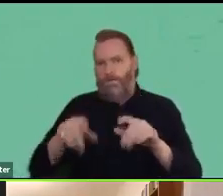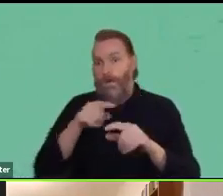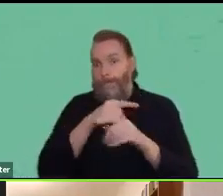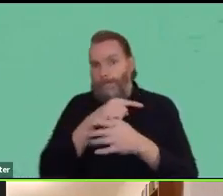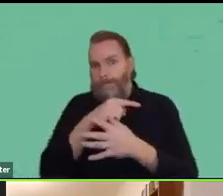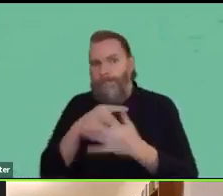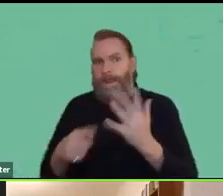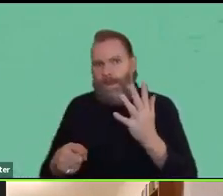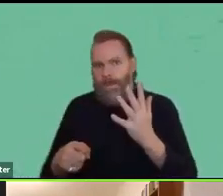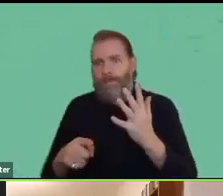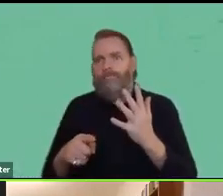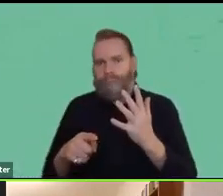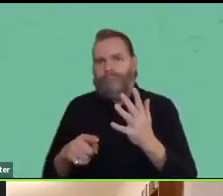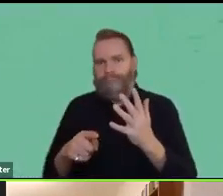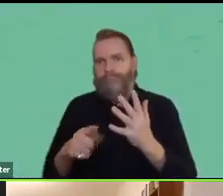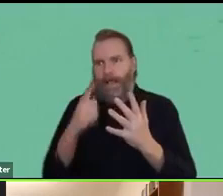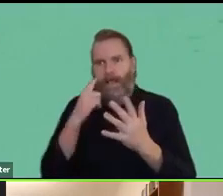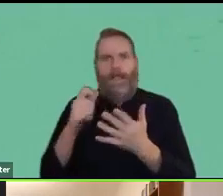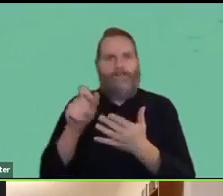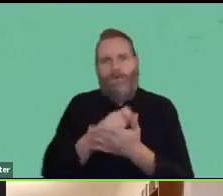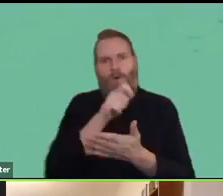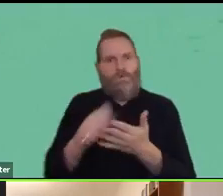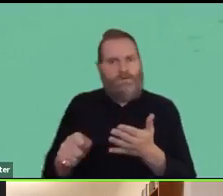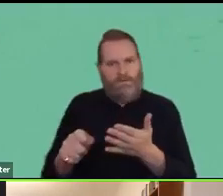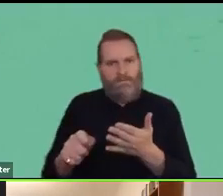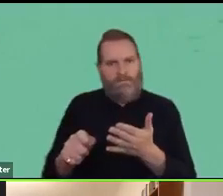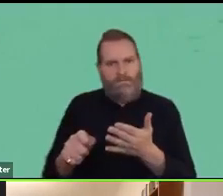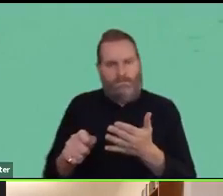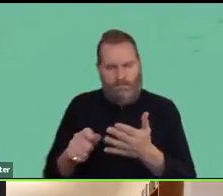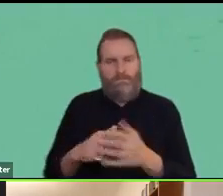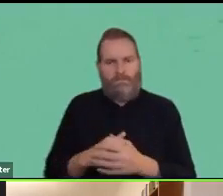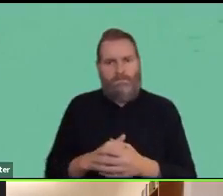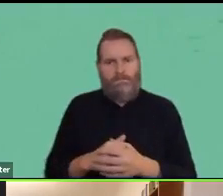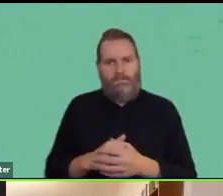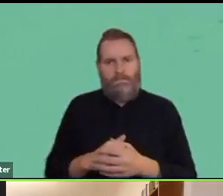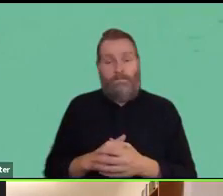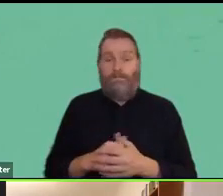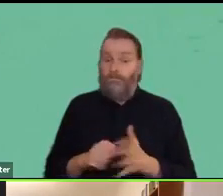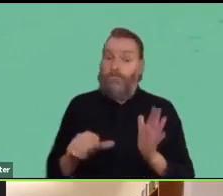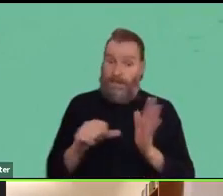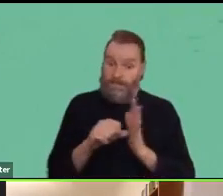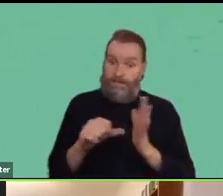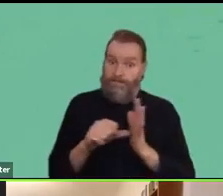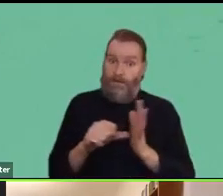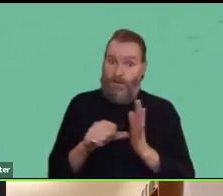by the ballot so again there was a question asked it is difficult when there's different talks going